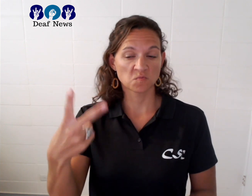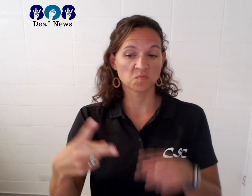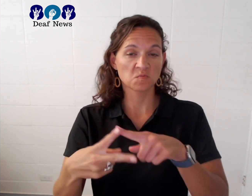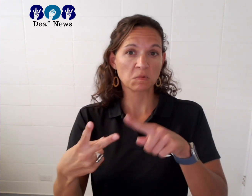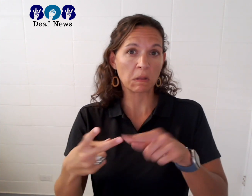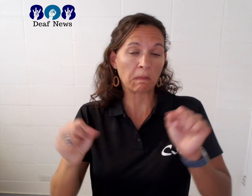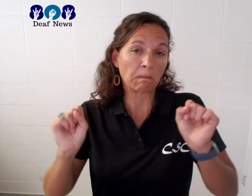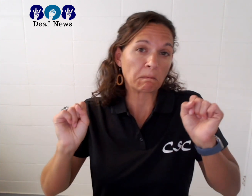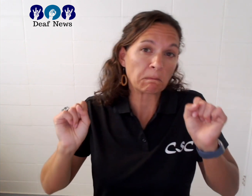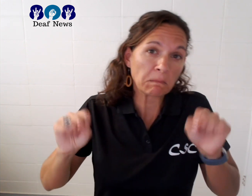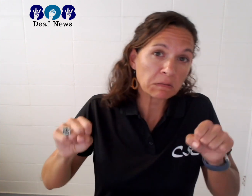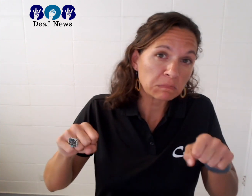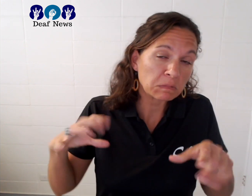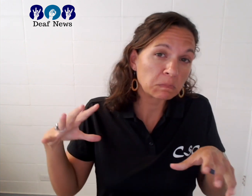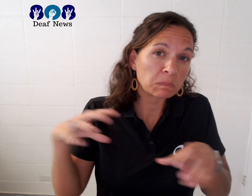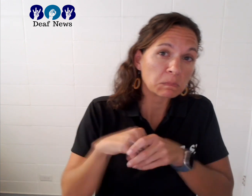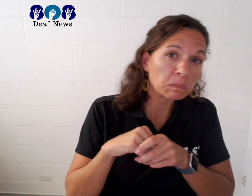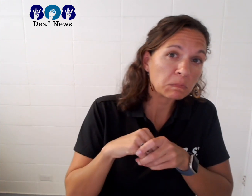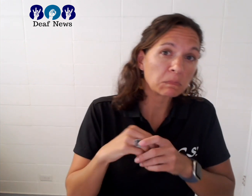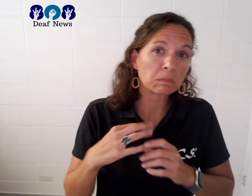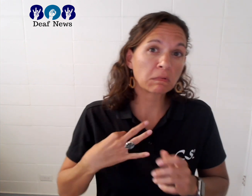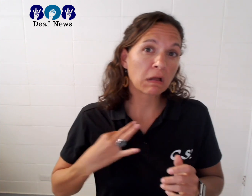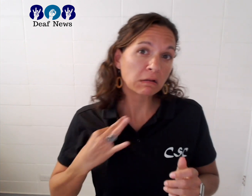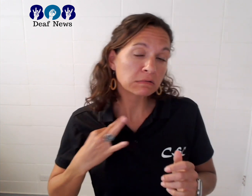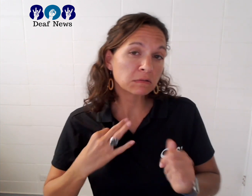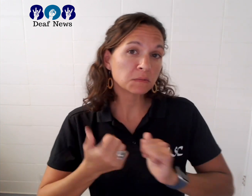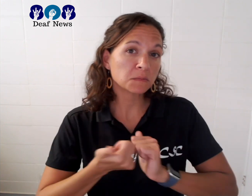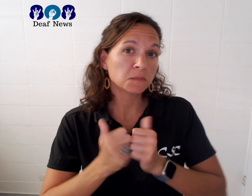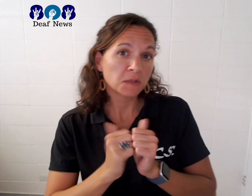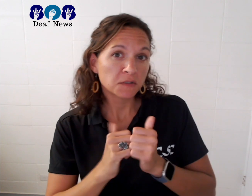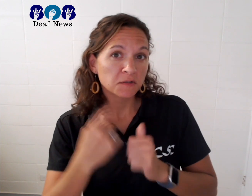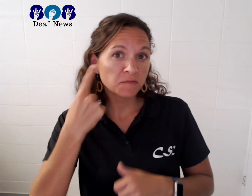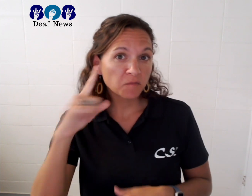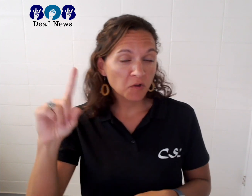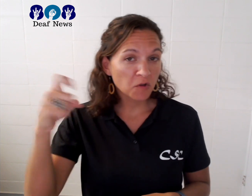There are two other possible candidates that might run for governor.